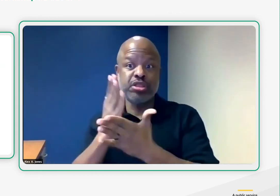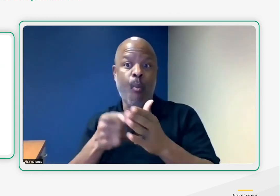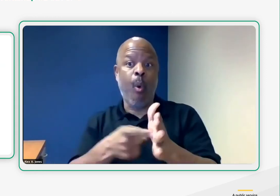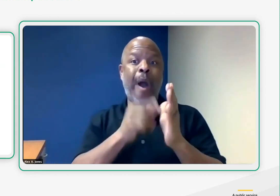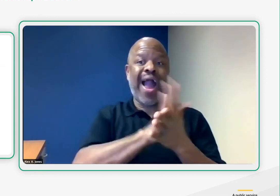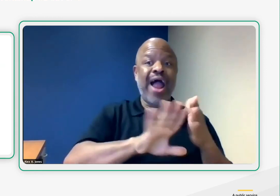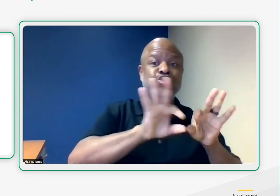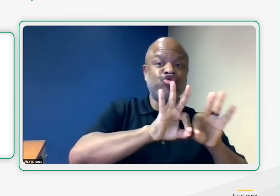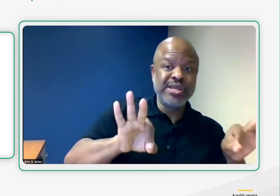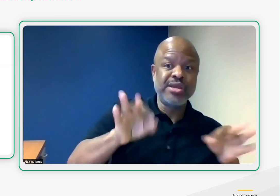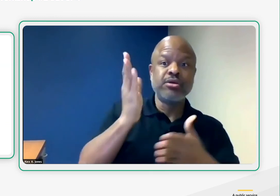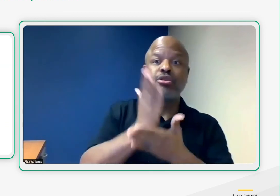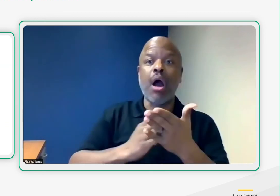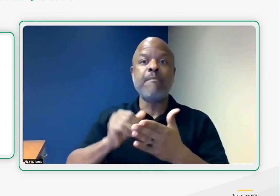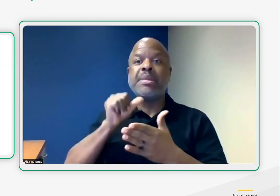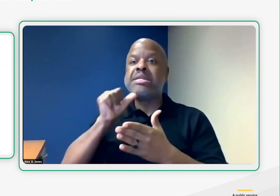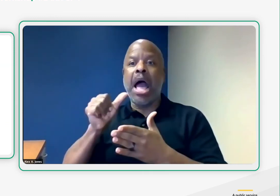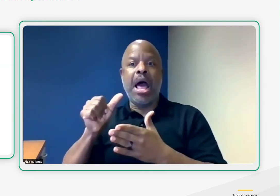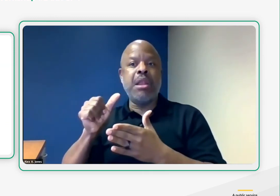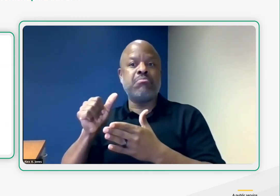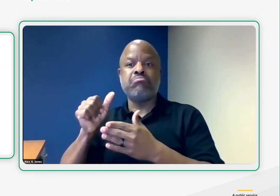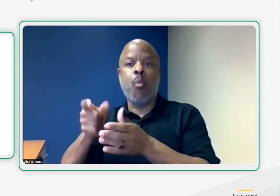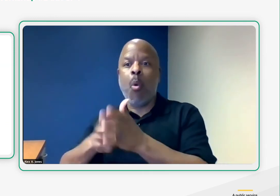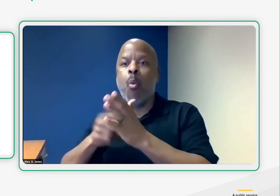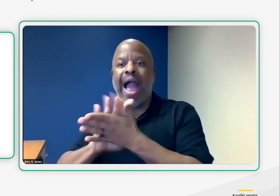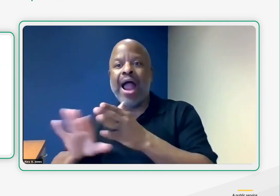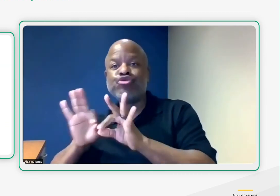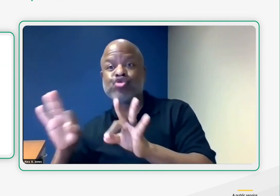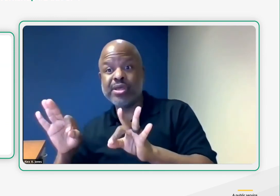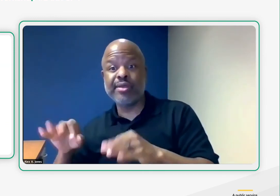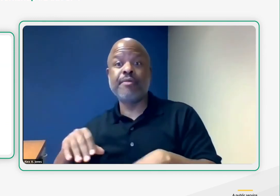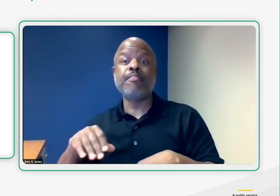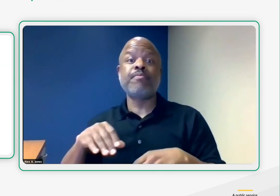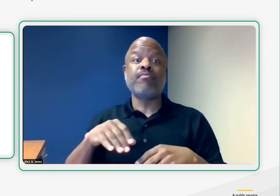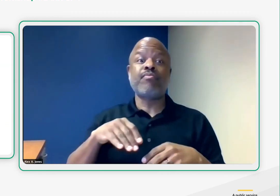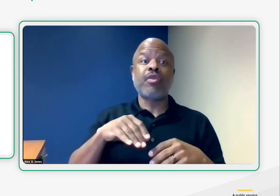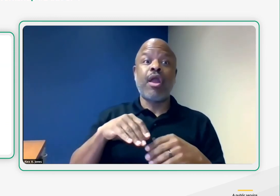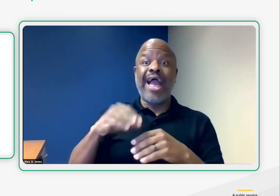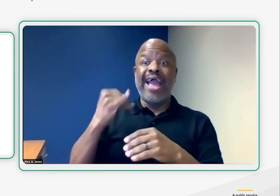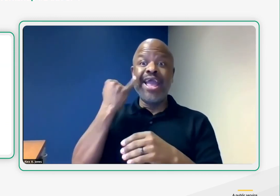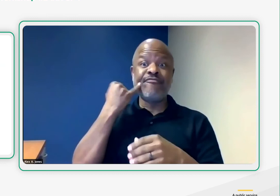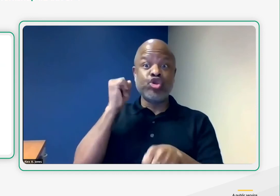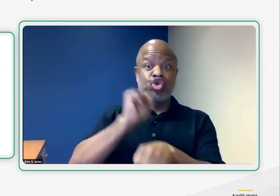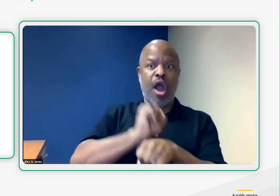Becoming a teacher? Maybe you need a college degree, or maybe some fields don’t require a college degree.